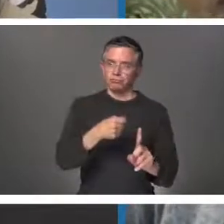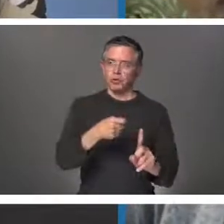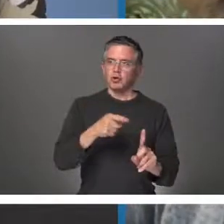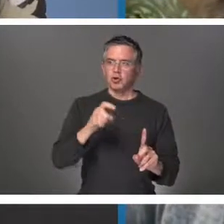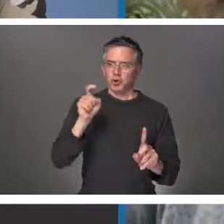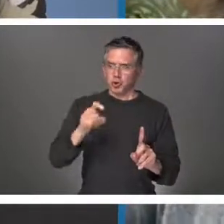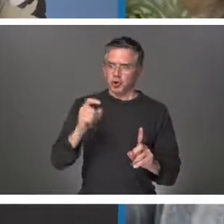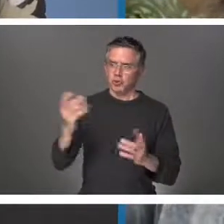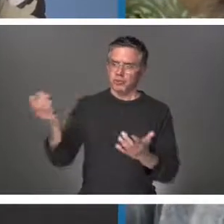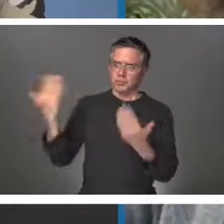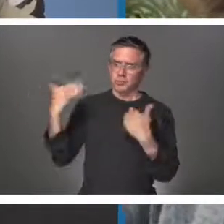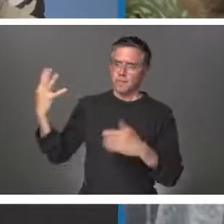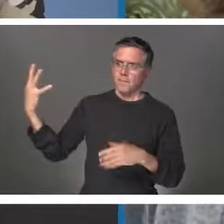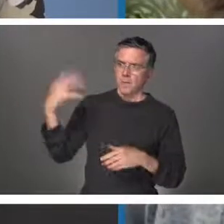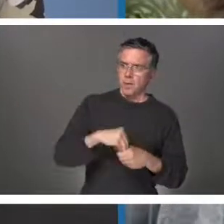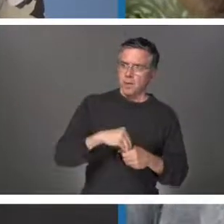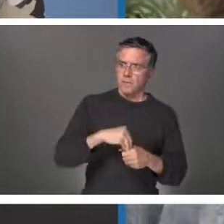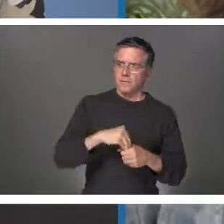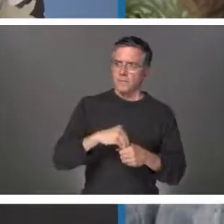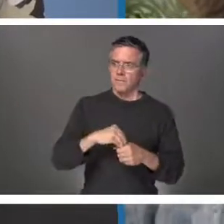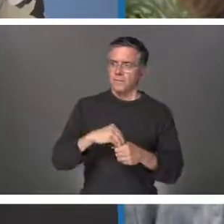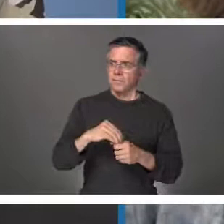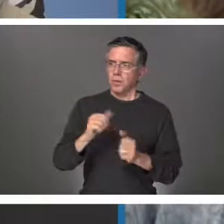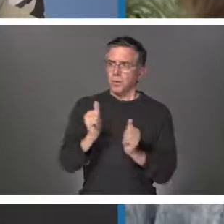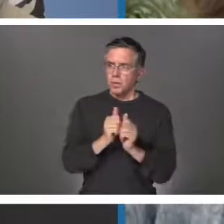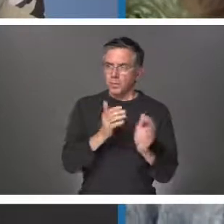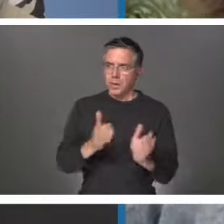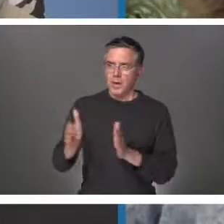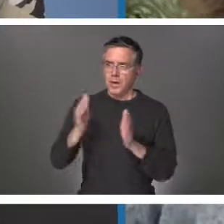that will protect them or improve their lives.